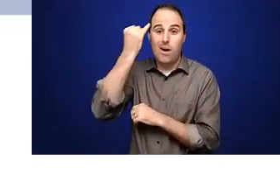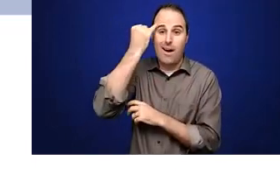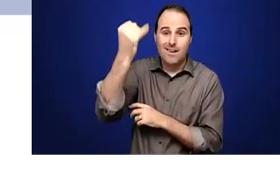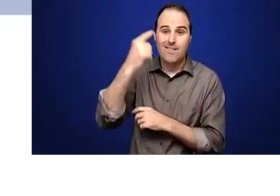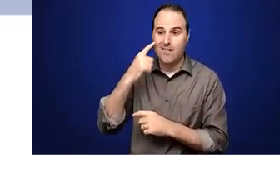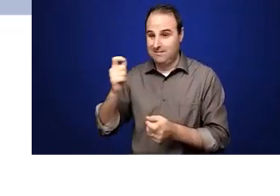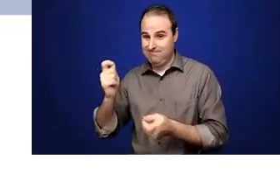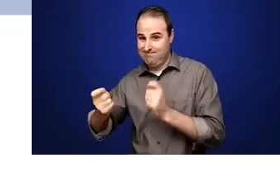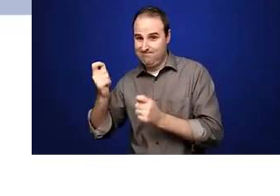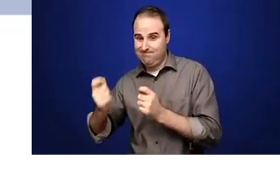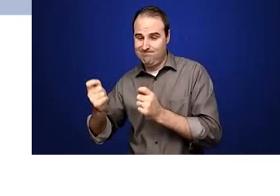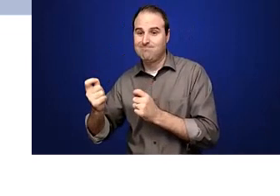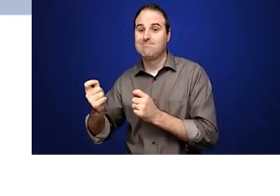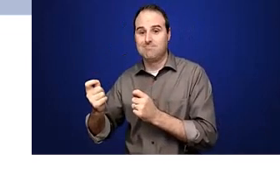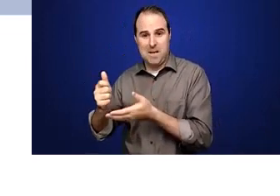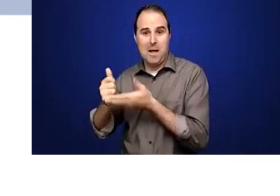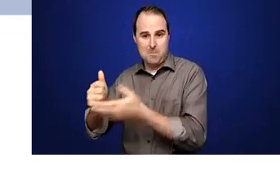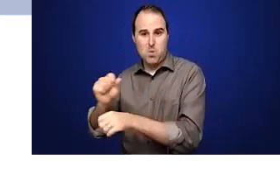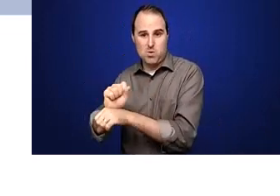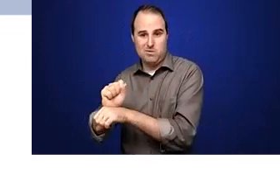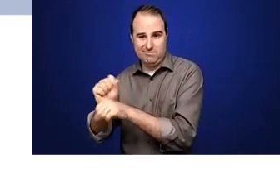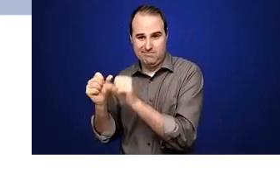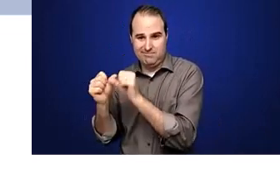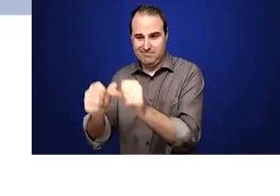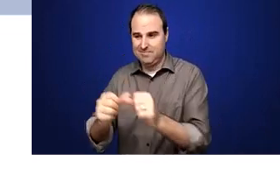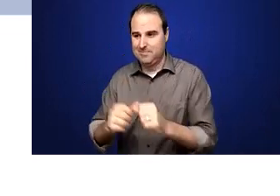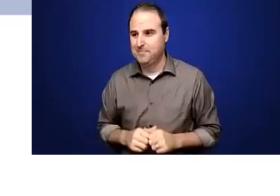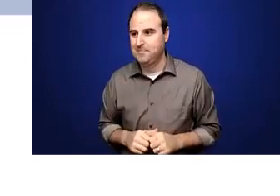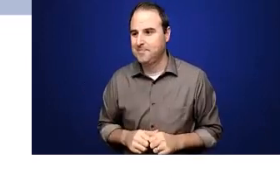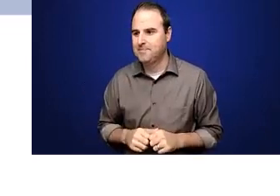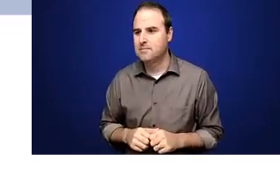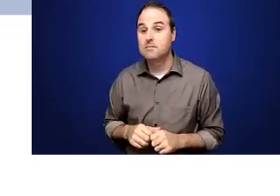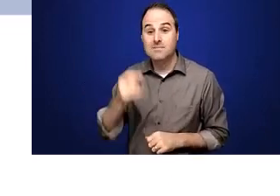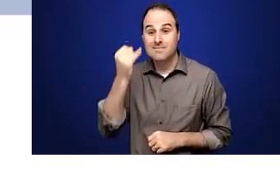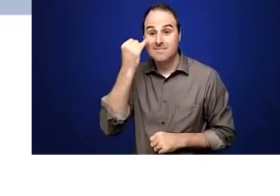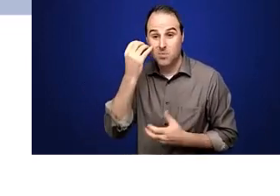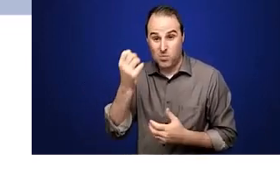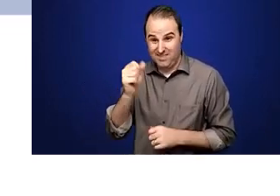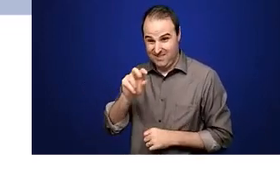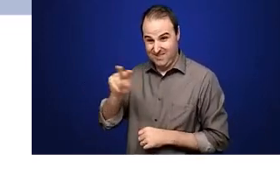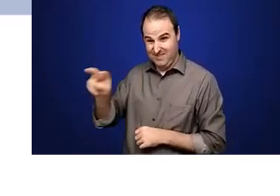If you want, you can have a look at the ACED website as well as the JDAPT. It's linked here.